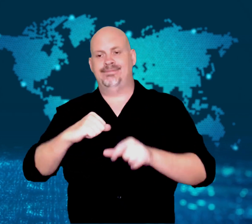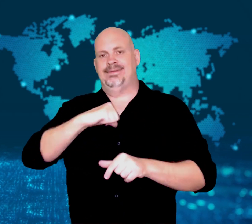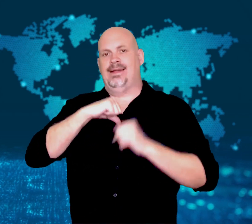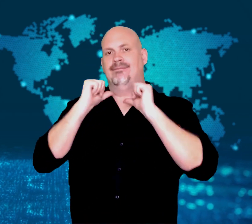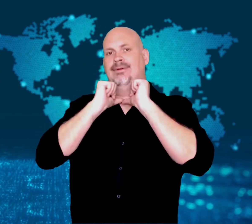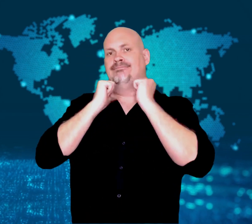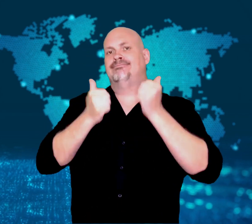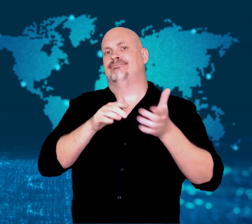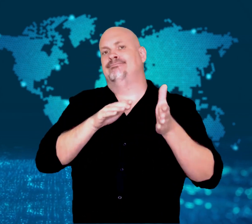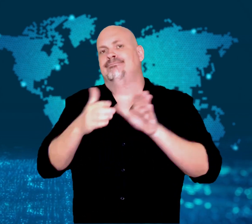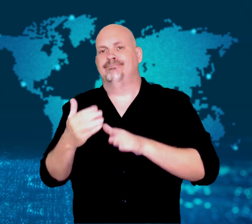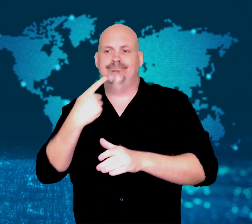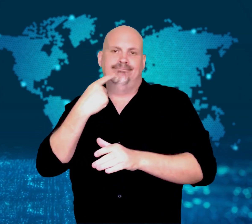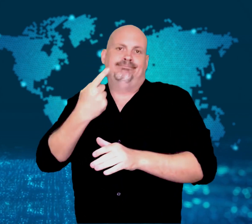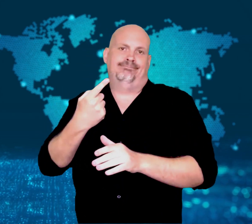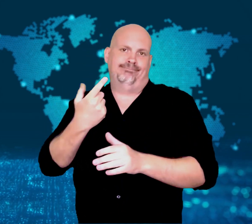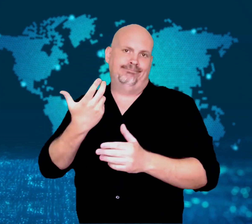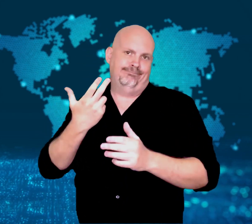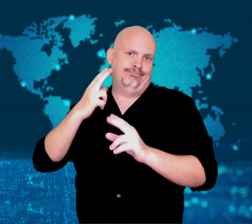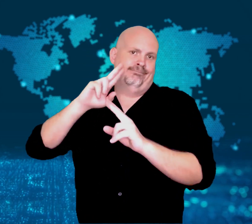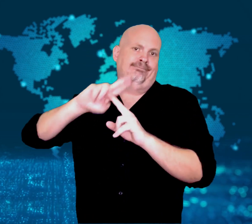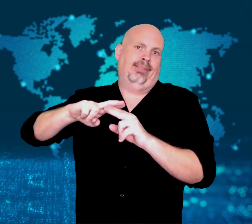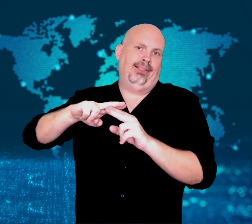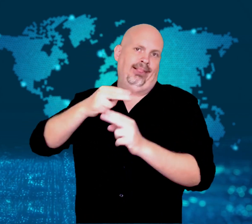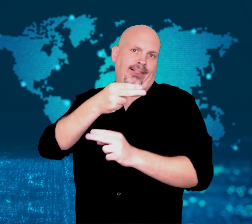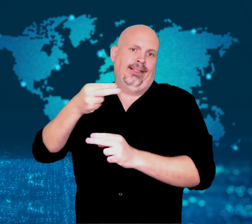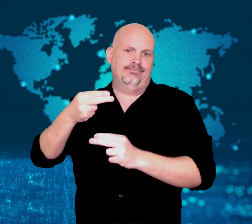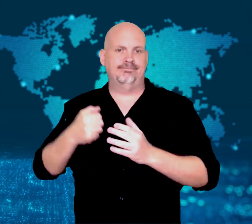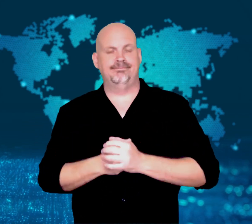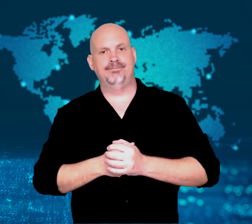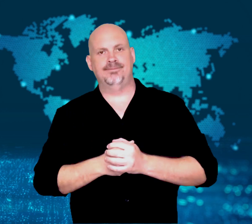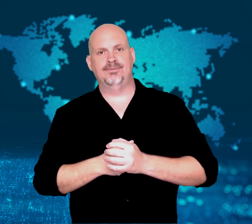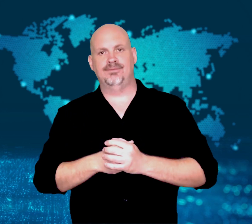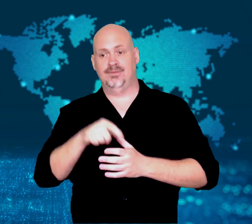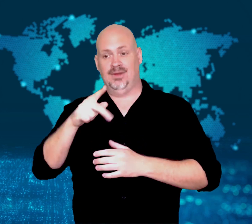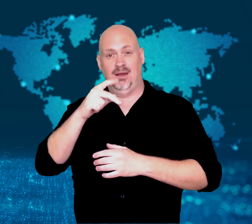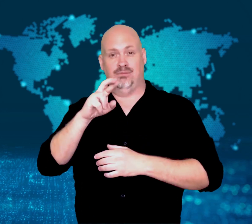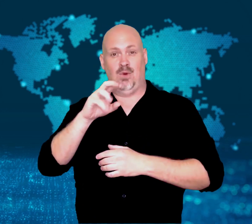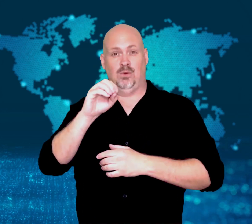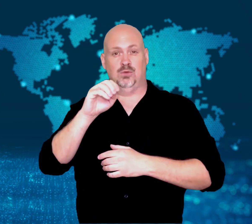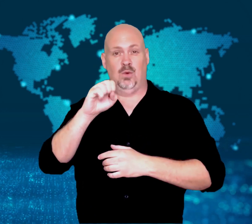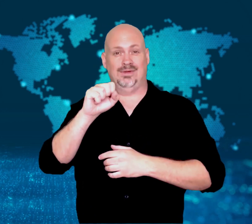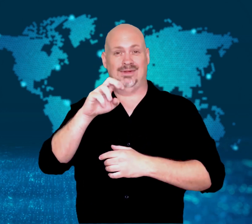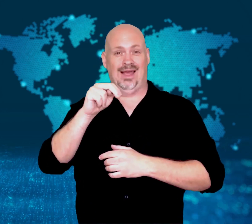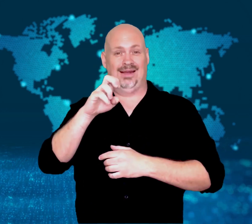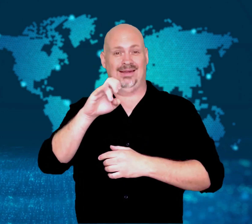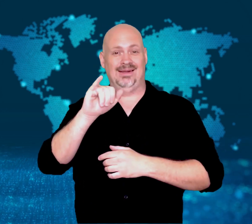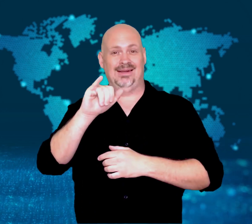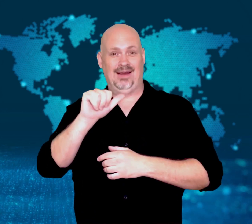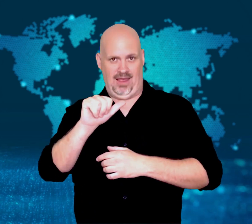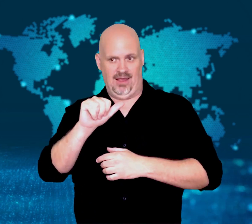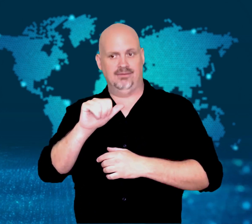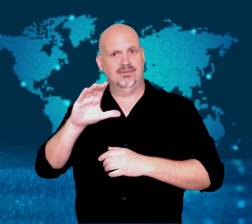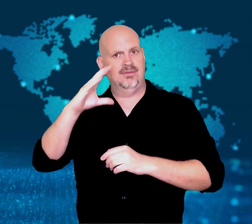and daughter in what was presumed another murder-suicide.